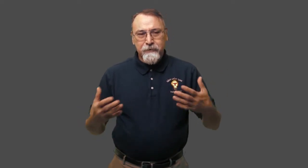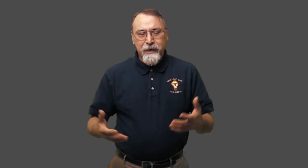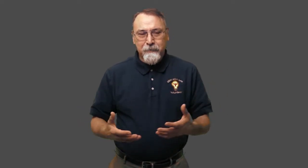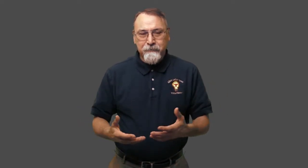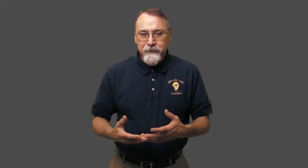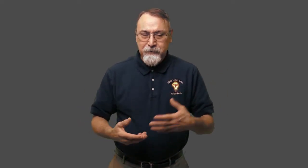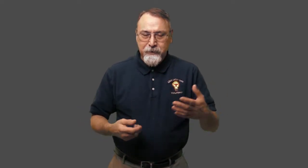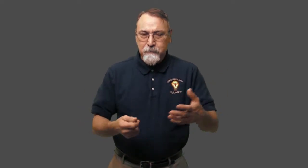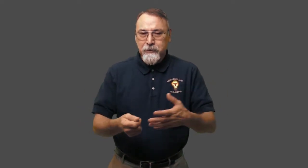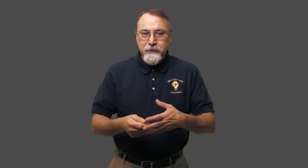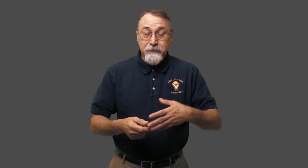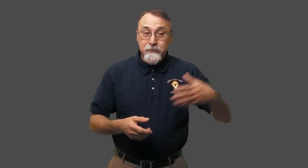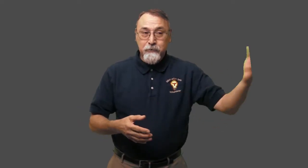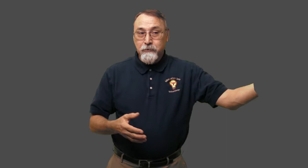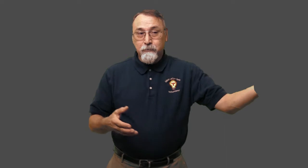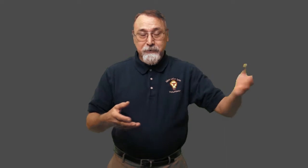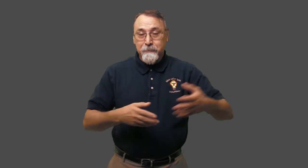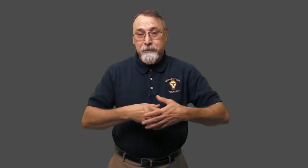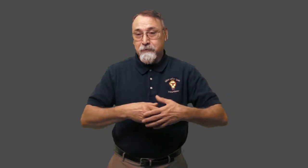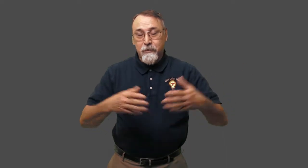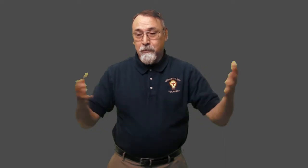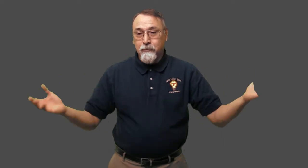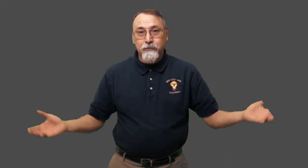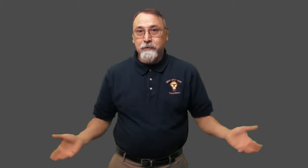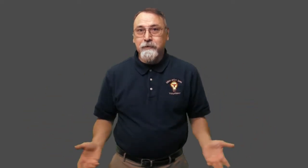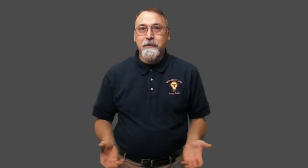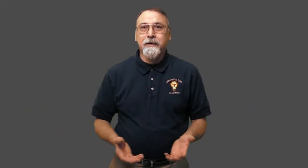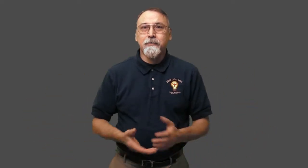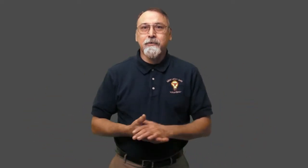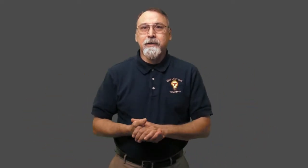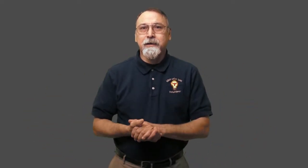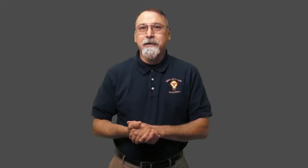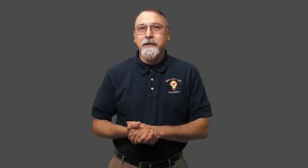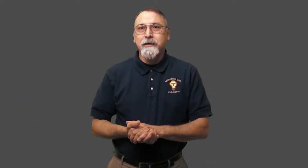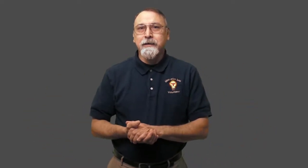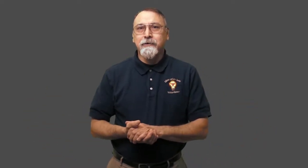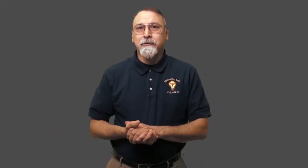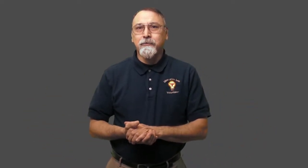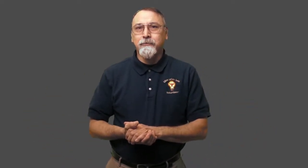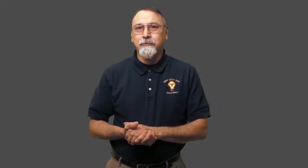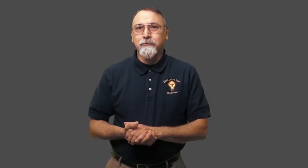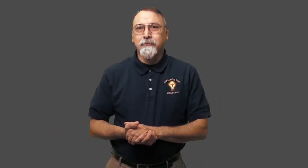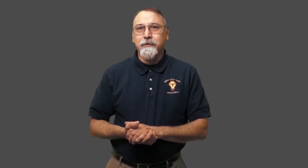a lab event its going to want to know what’s happening all over the network and its going